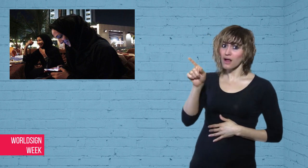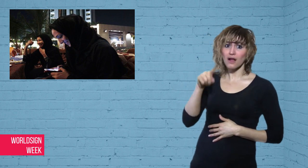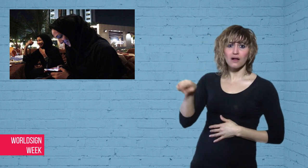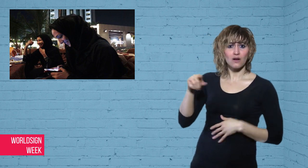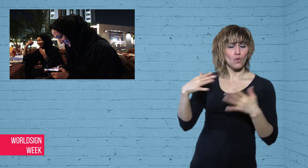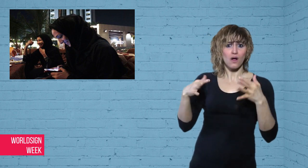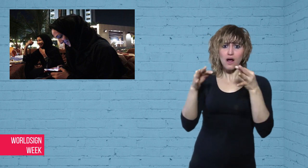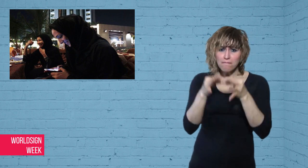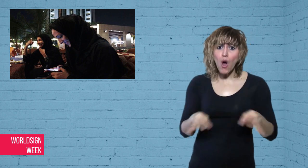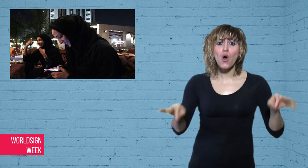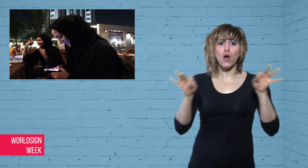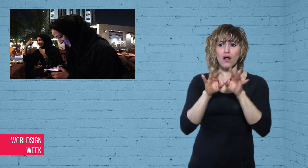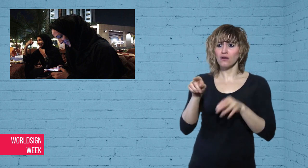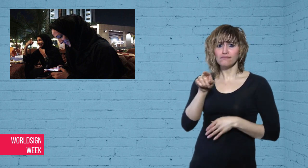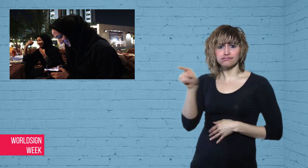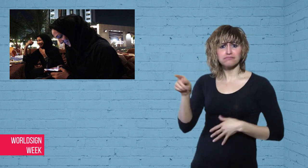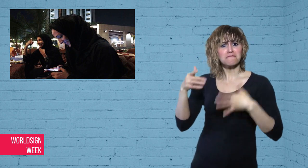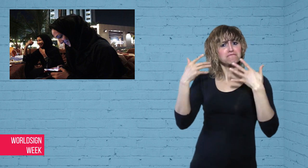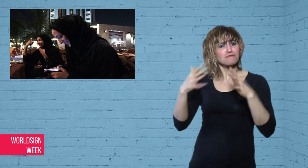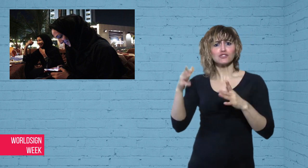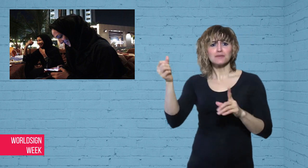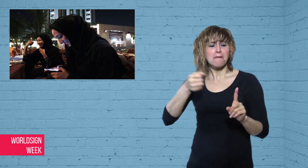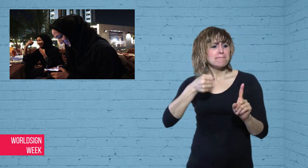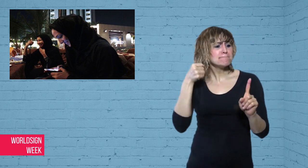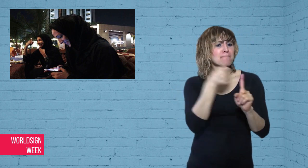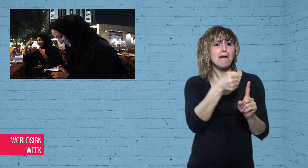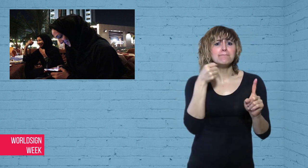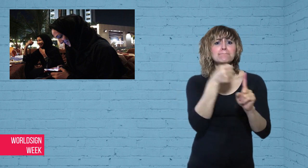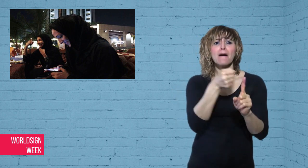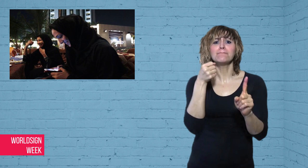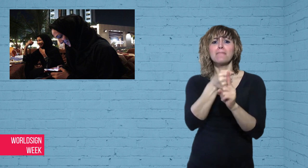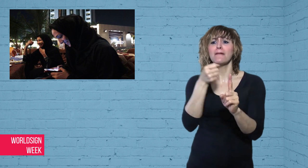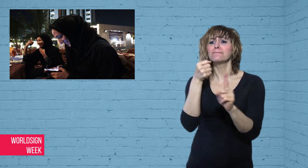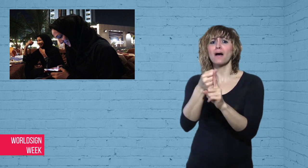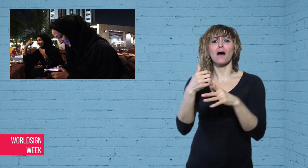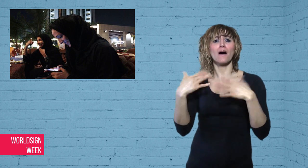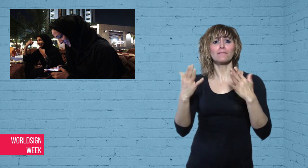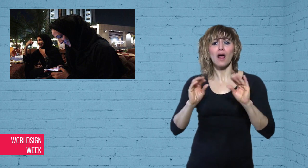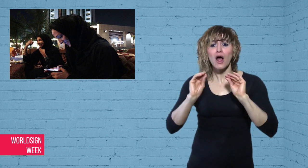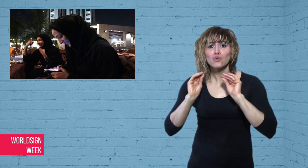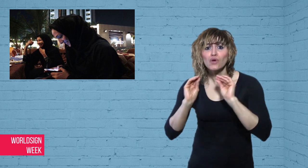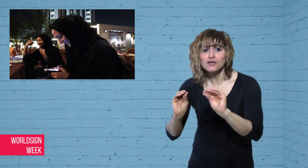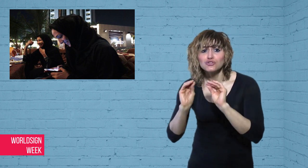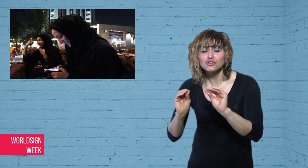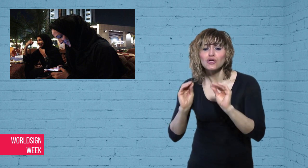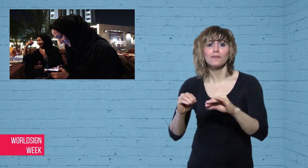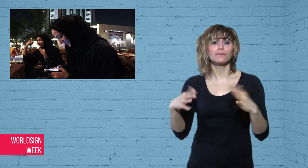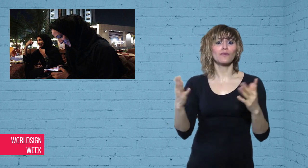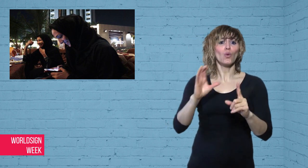monumental impacts on “education,